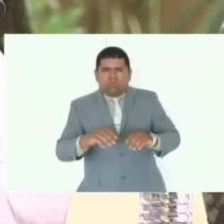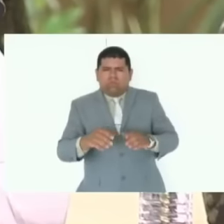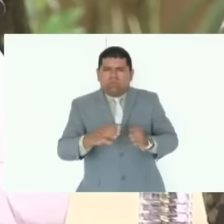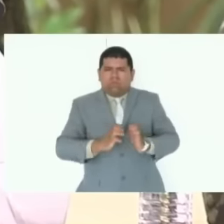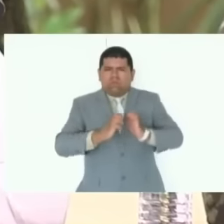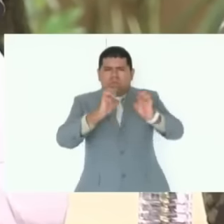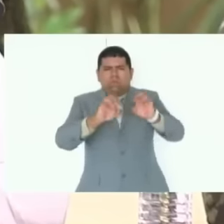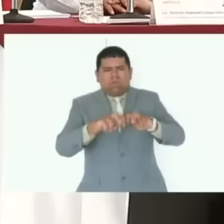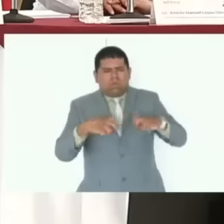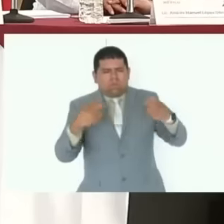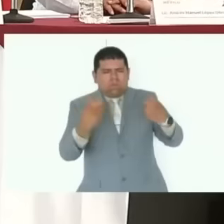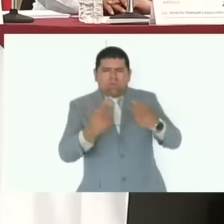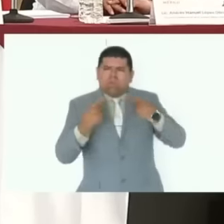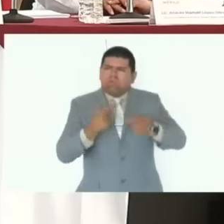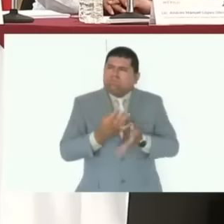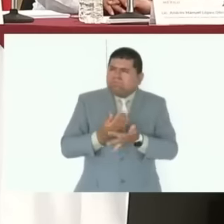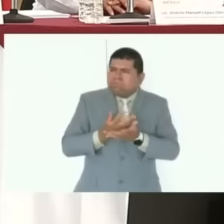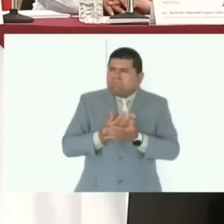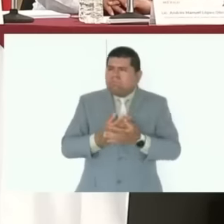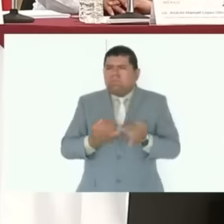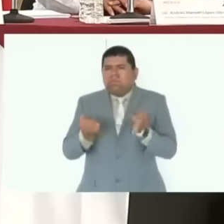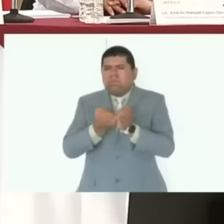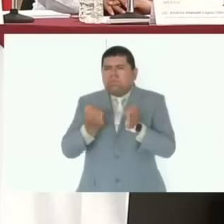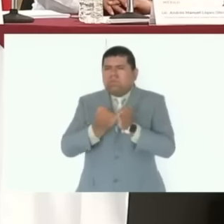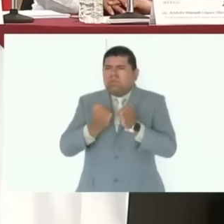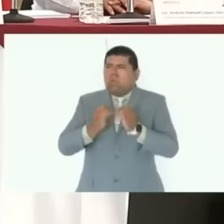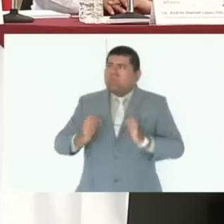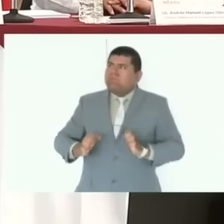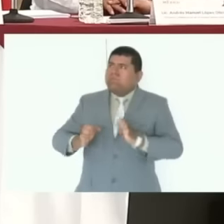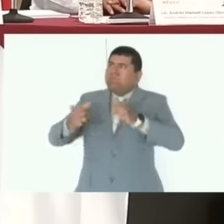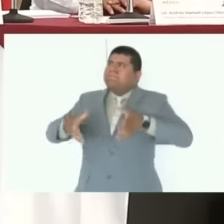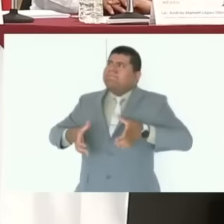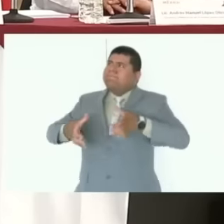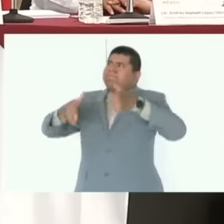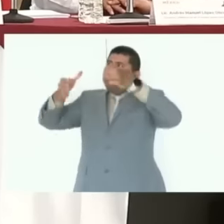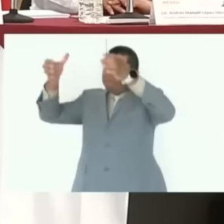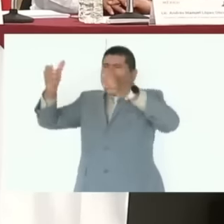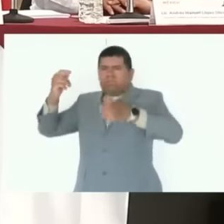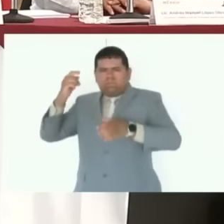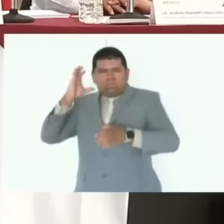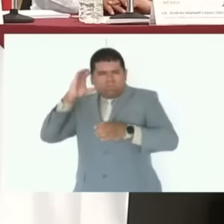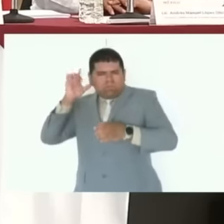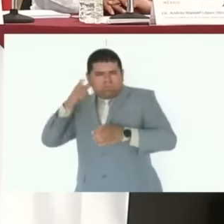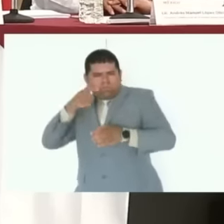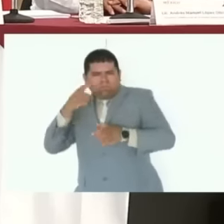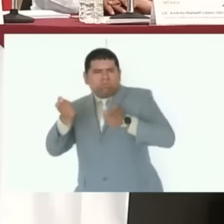control tower and vehicular access, so the president fulfills his instruction that the Tepic airport